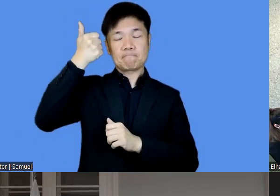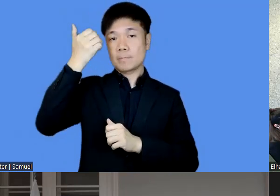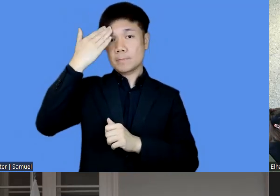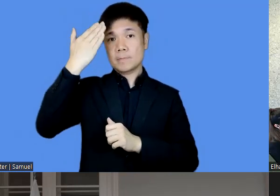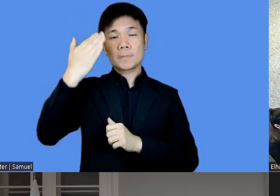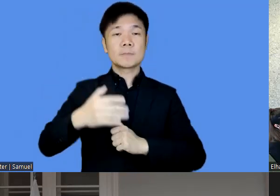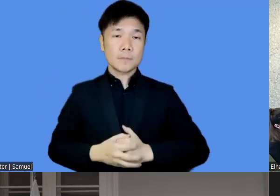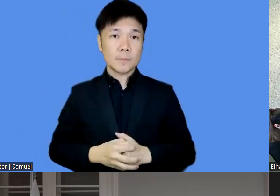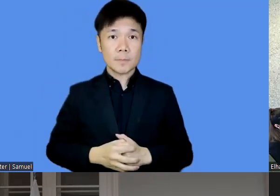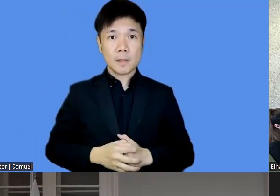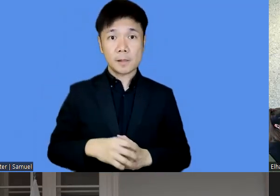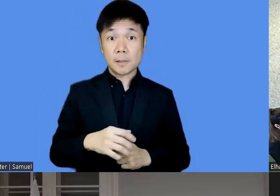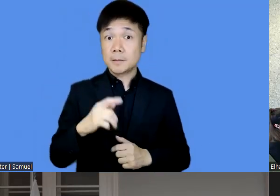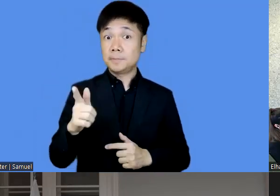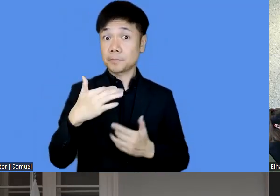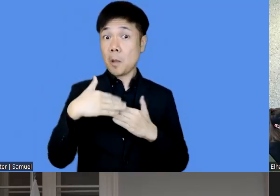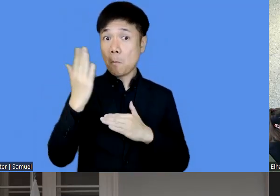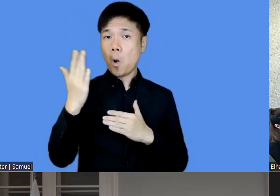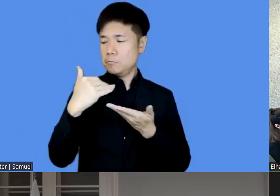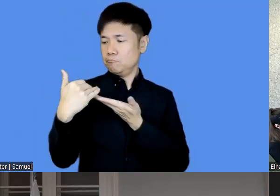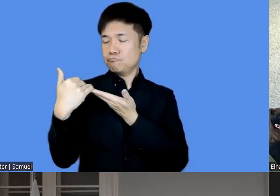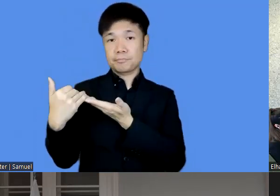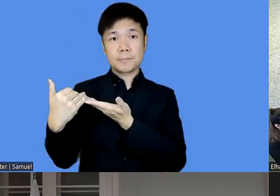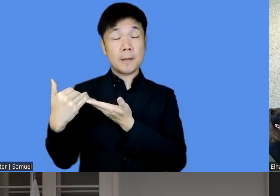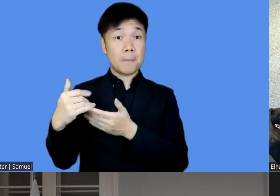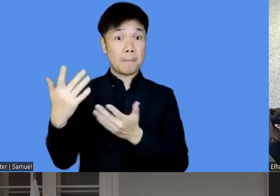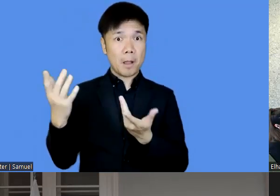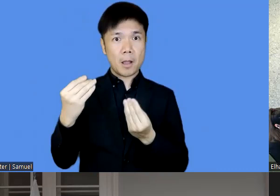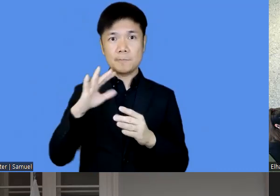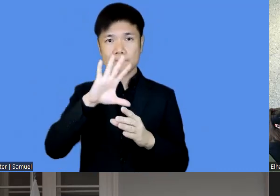Develop civil and military relations in a meaningful sustained dialogue, this goes to